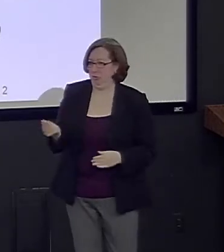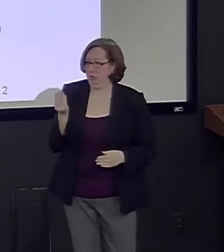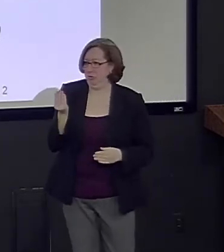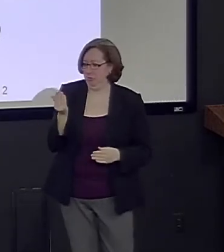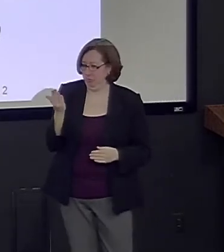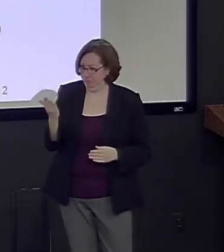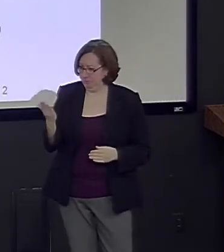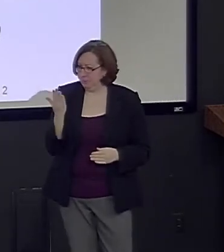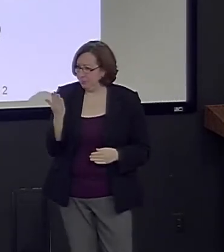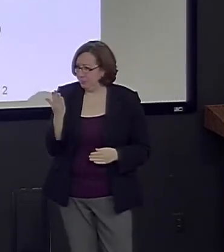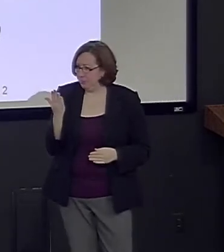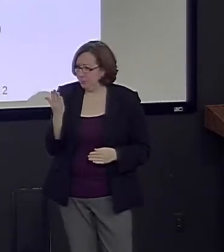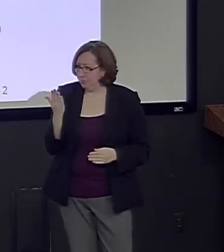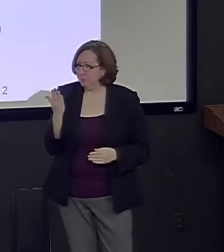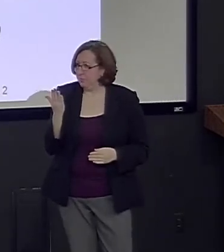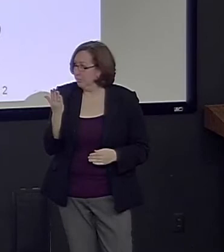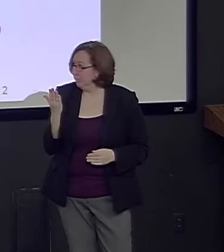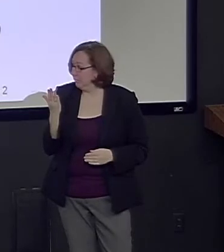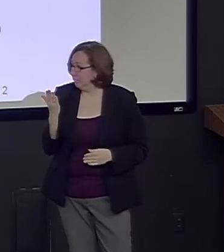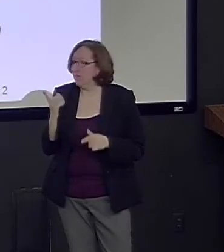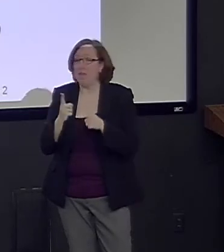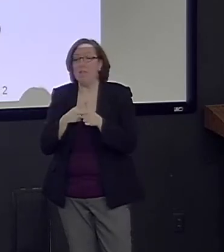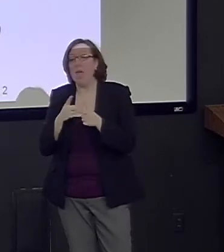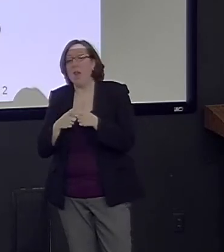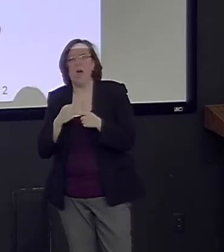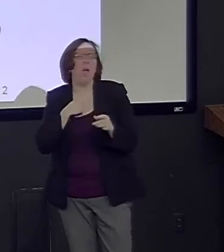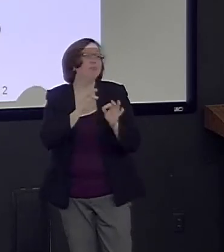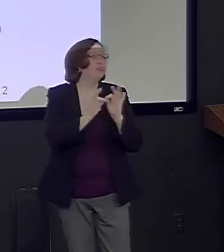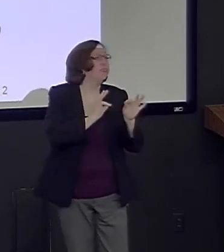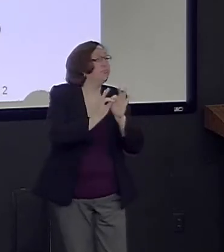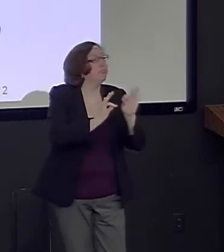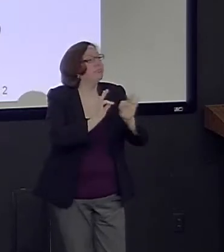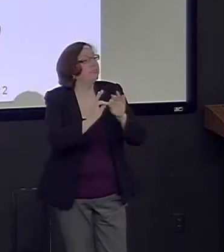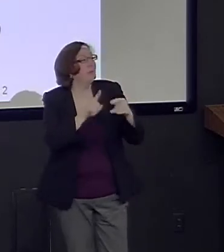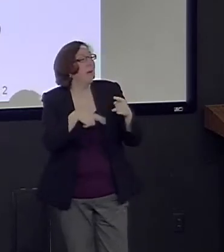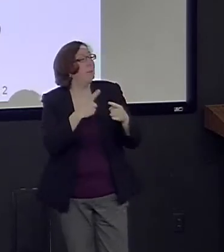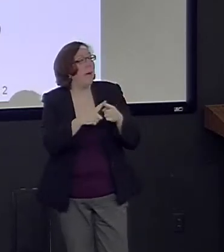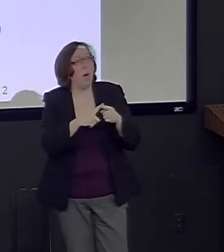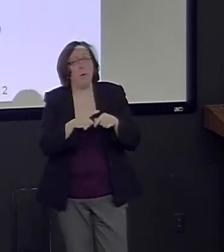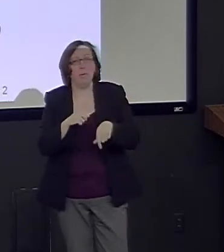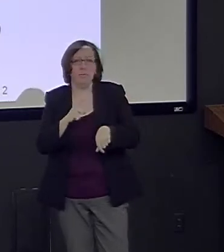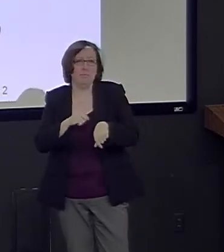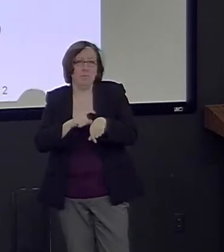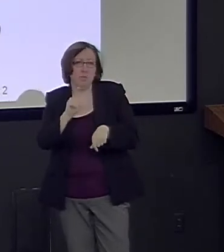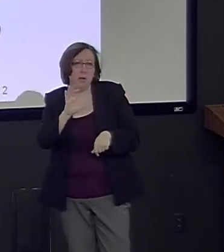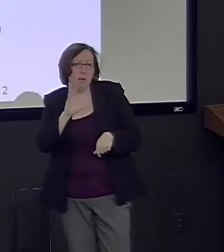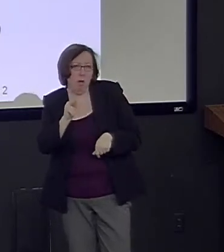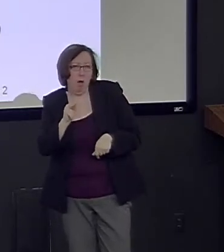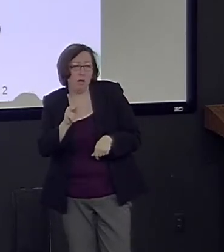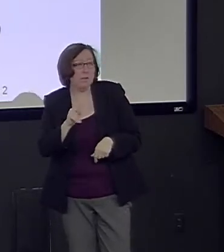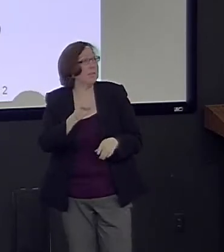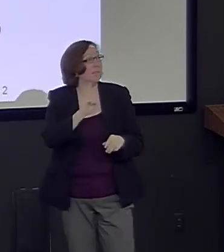and participant one talks about the clock. Participant two just listens, okay.